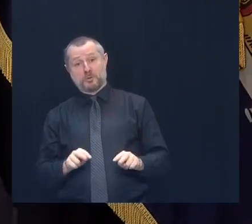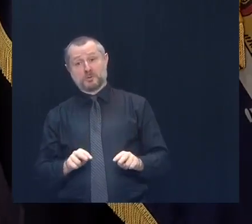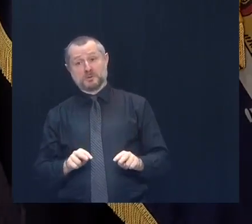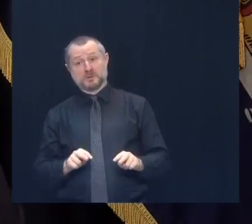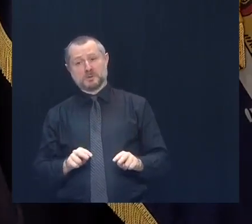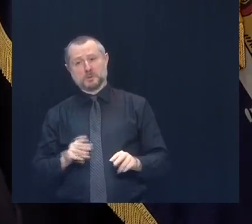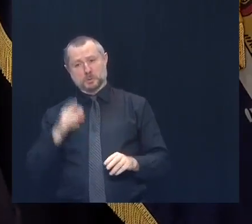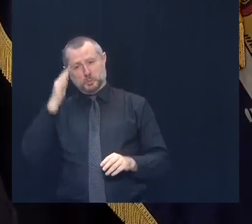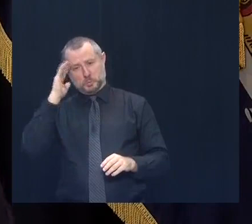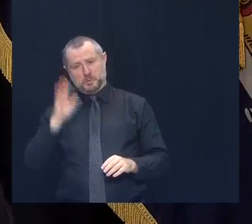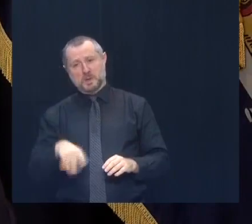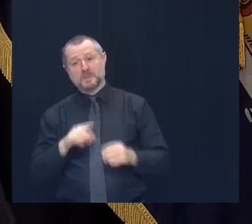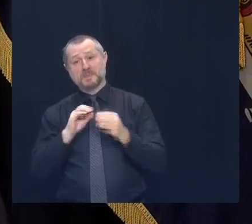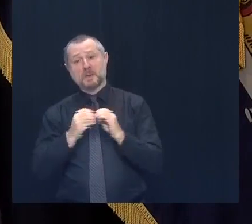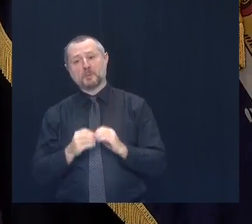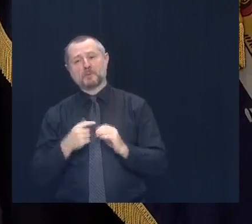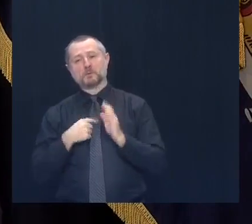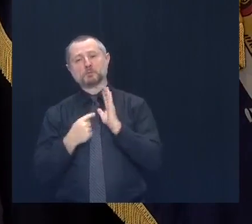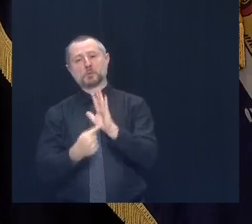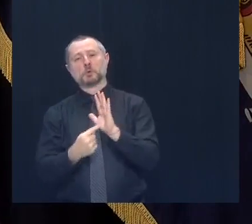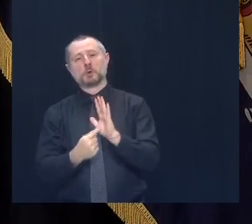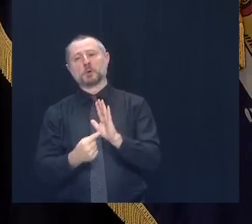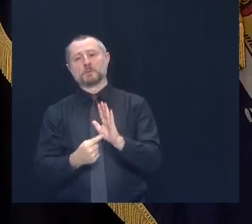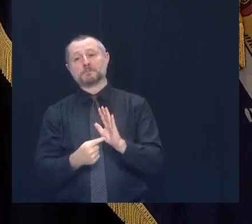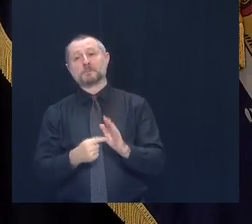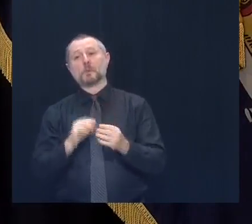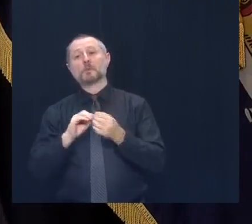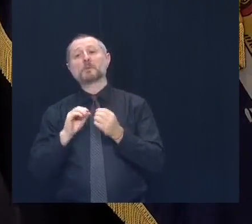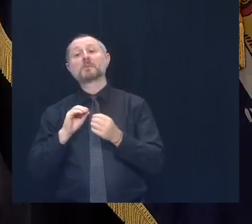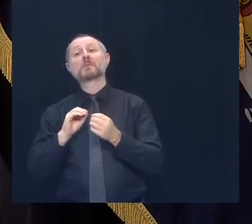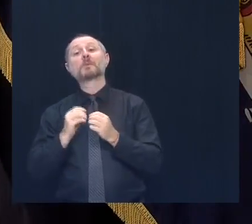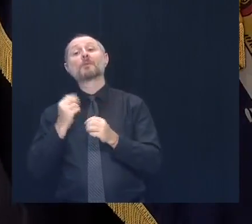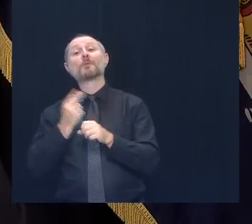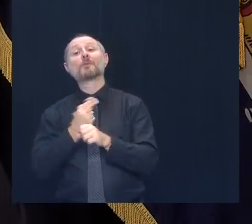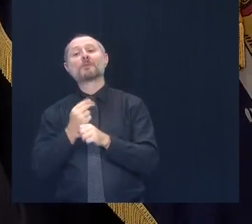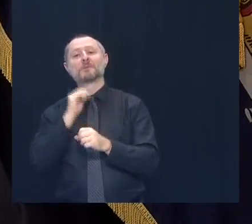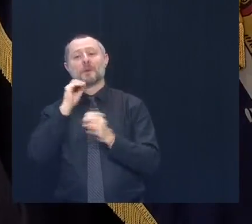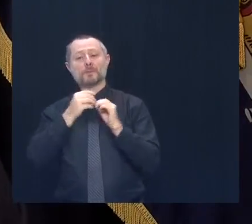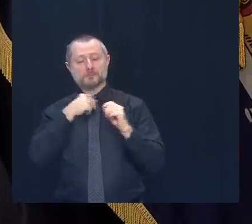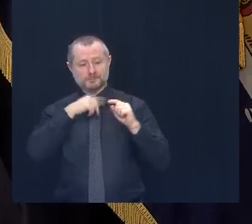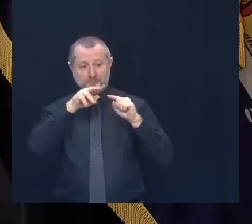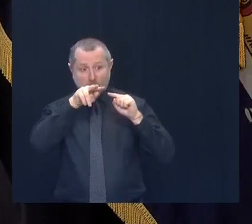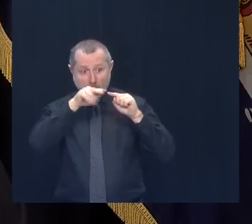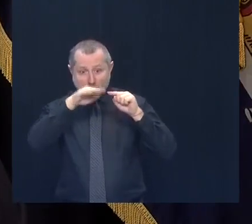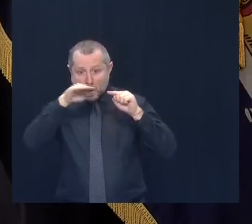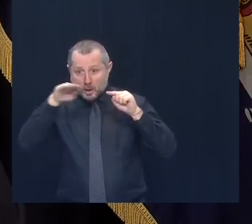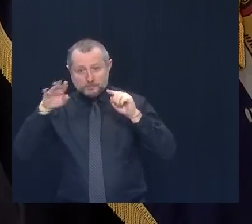ZONES? RIGHT NOW BY THE NUMBERS,